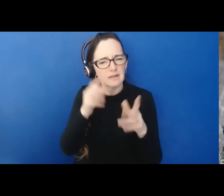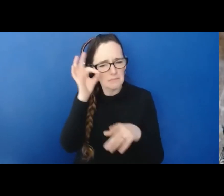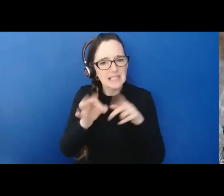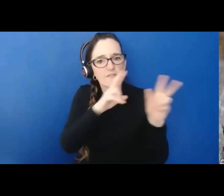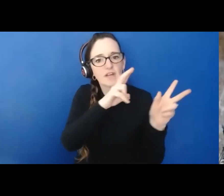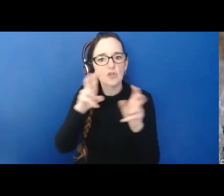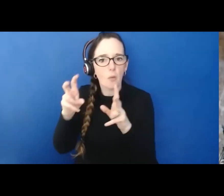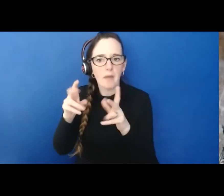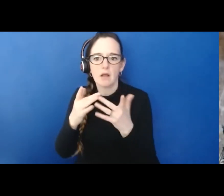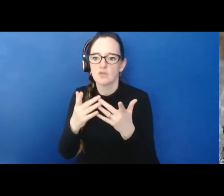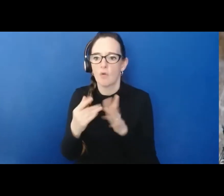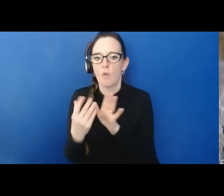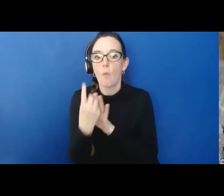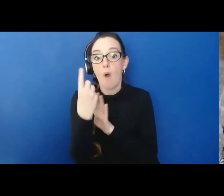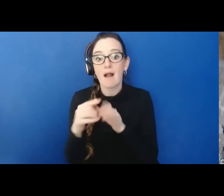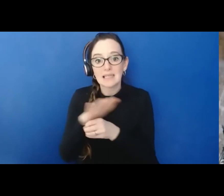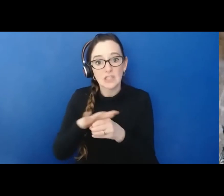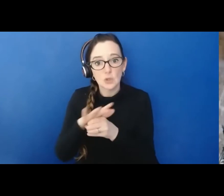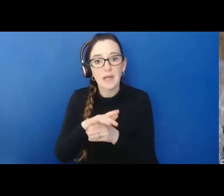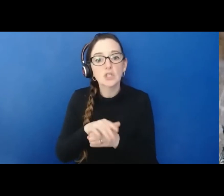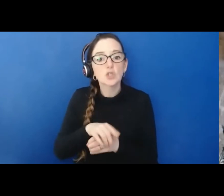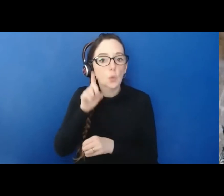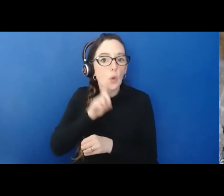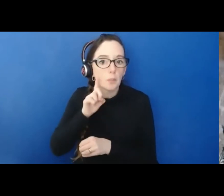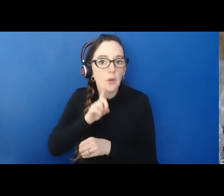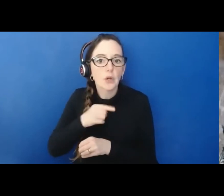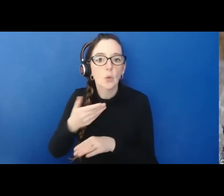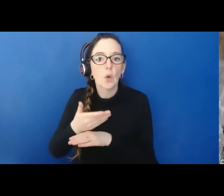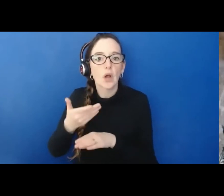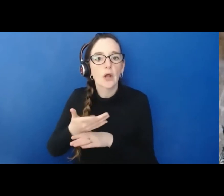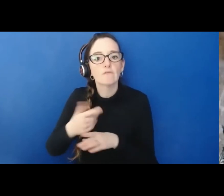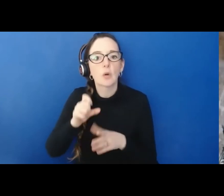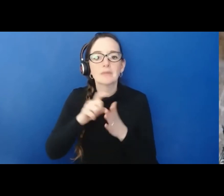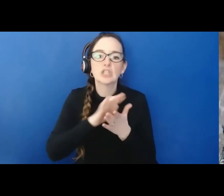Chile and she was dealing with an organisation that